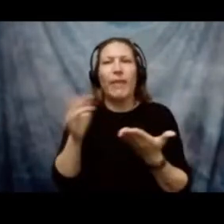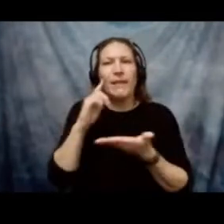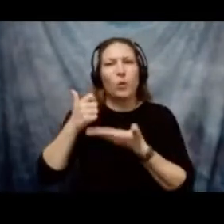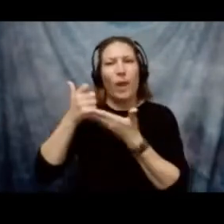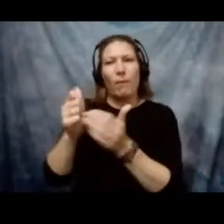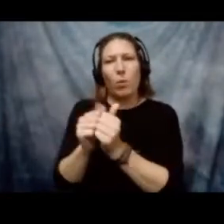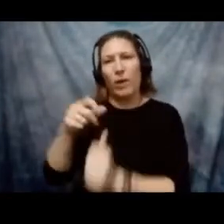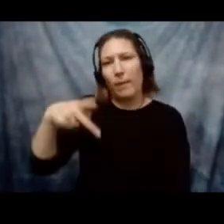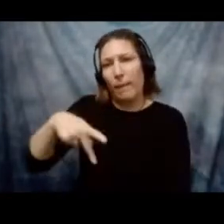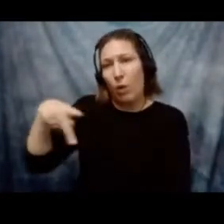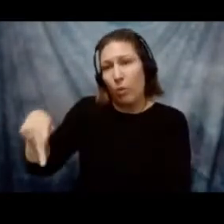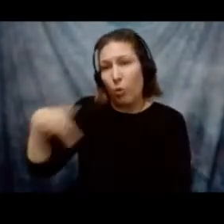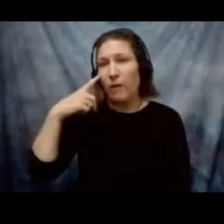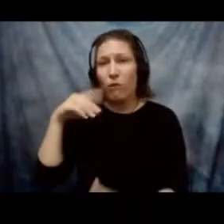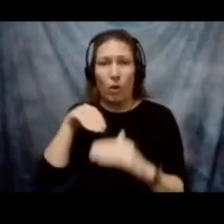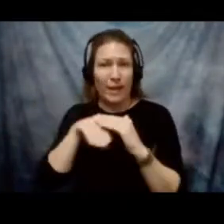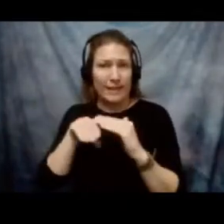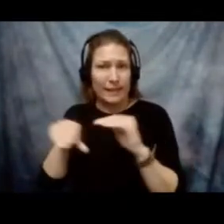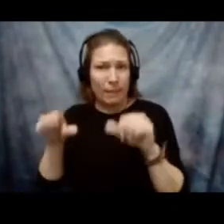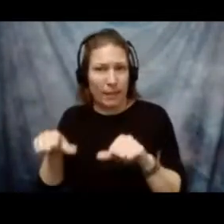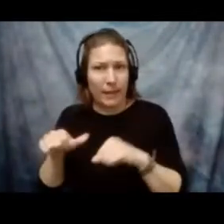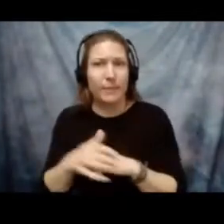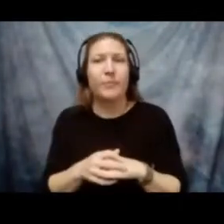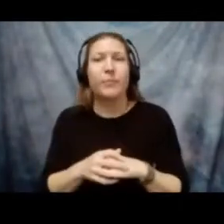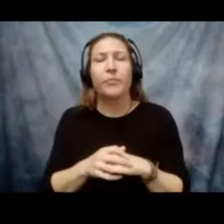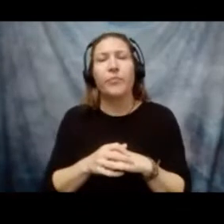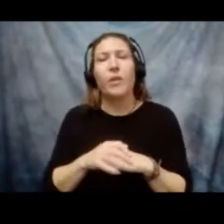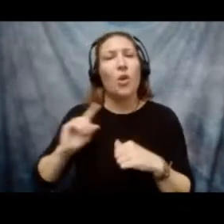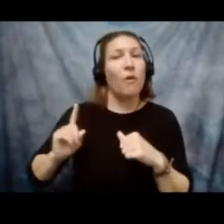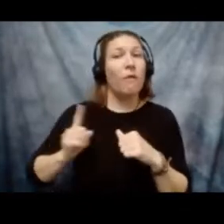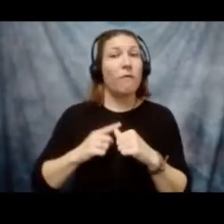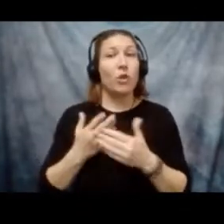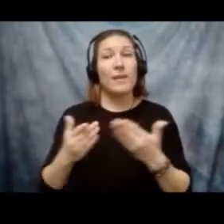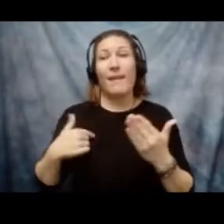concerned the first thing that i always recommend that people do is they use the accessibility